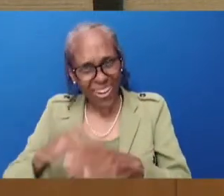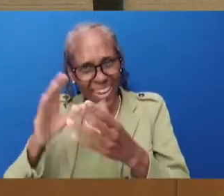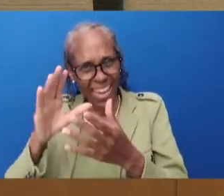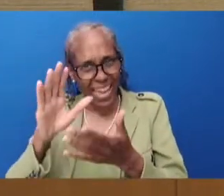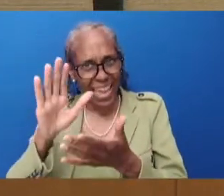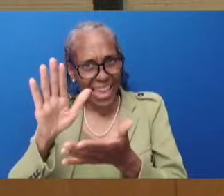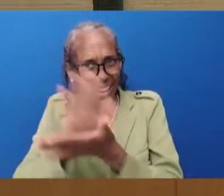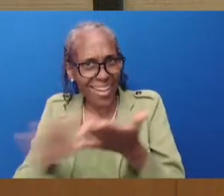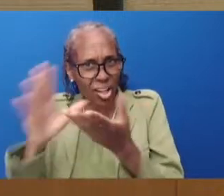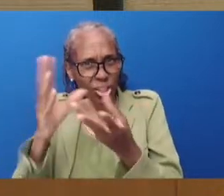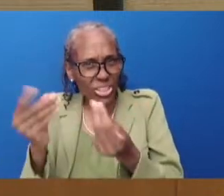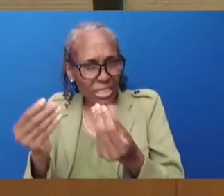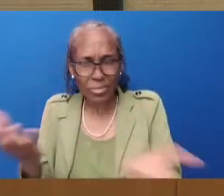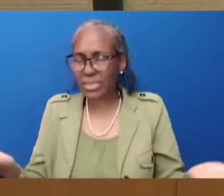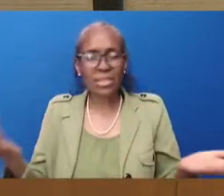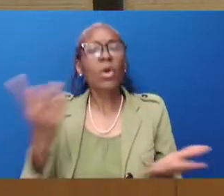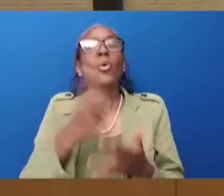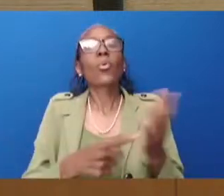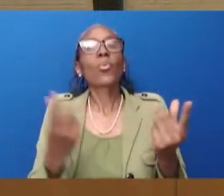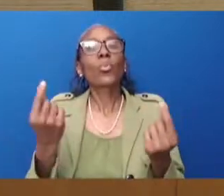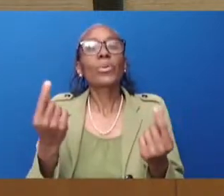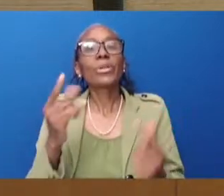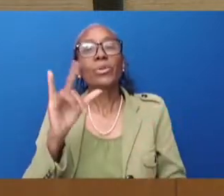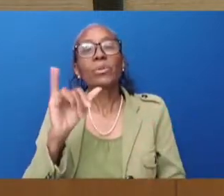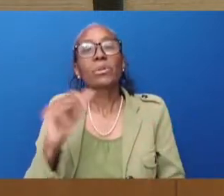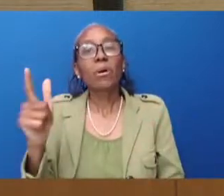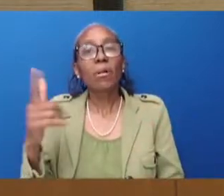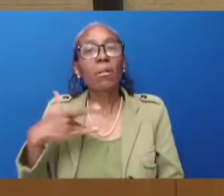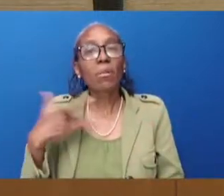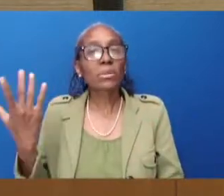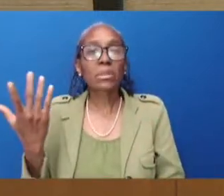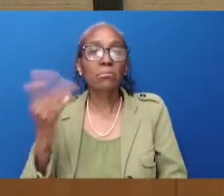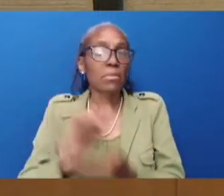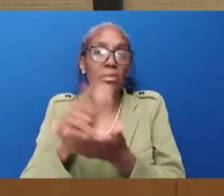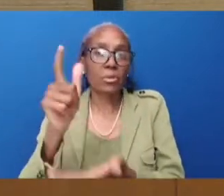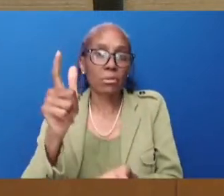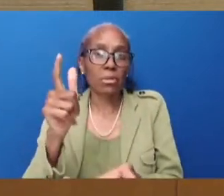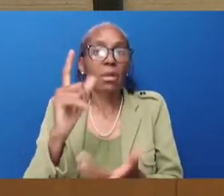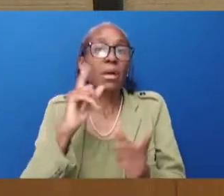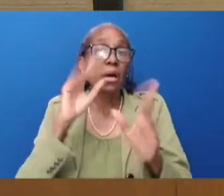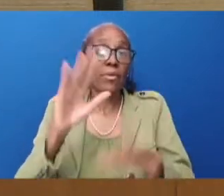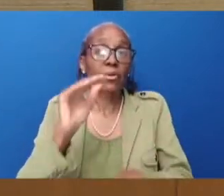FEDERAL LEVEL INTO THIS COP CITY